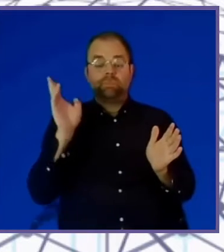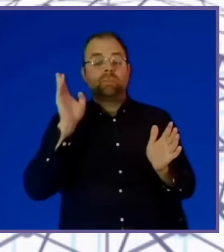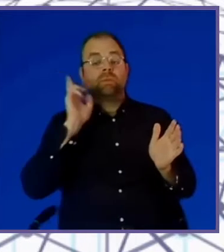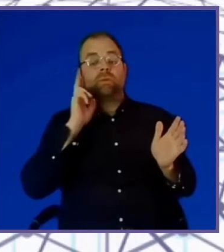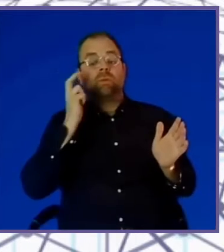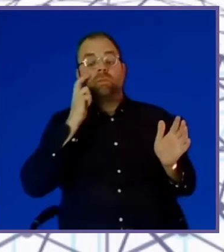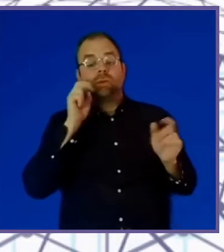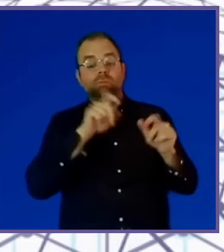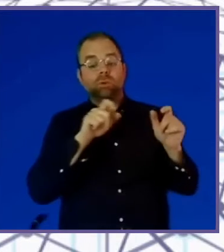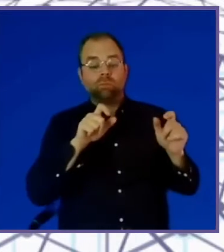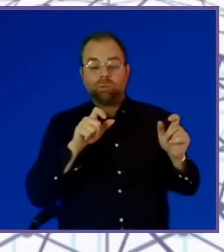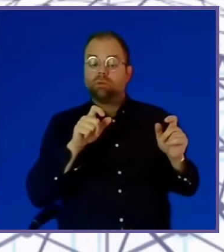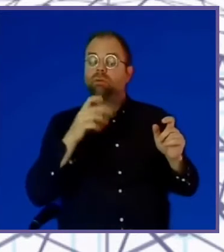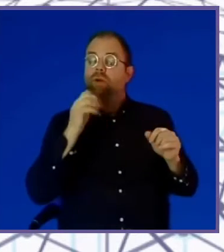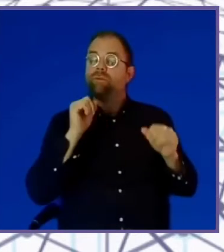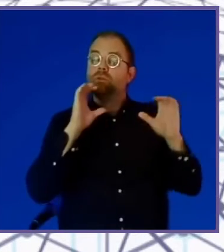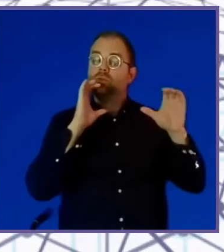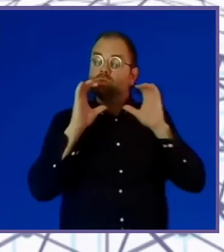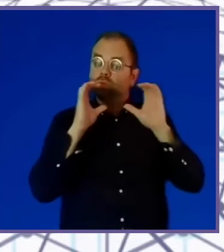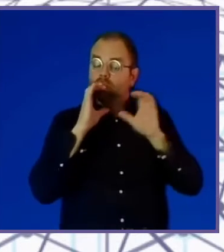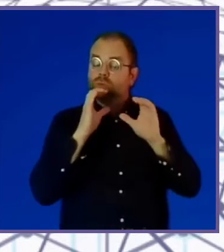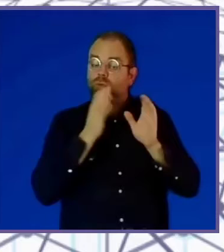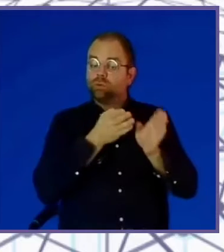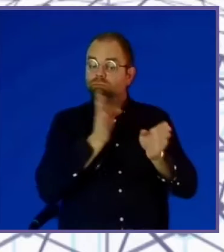Fun fact number two